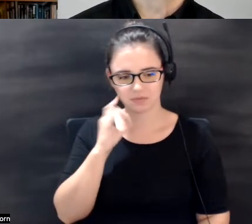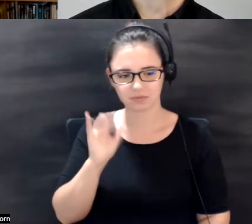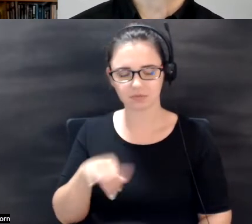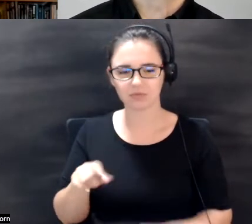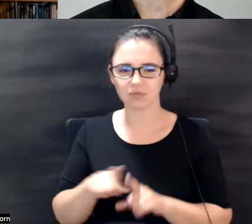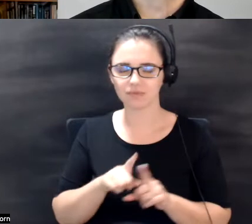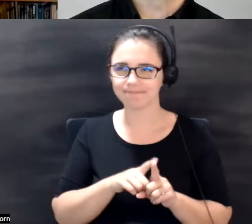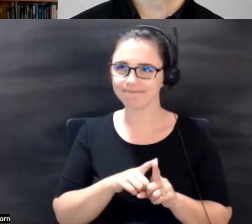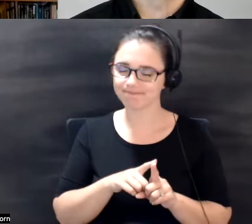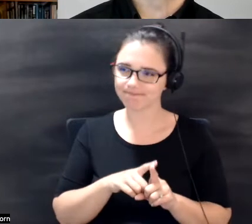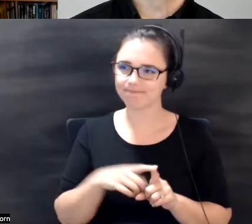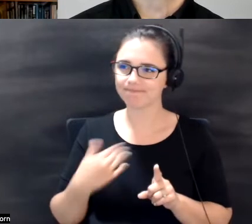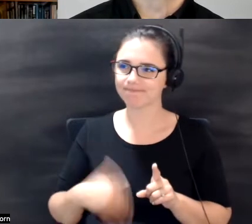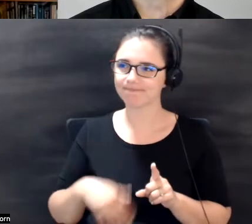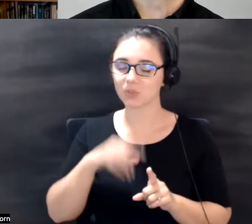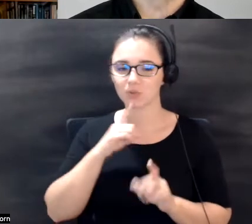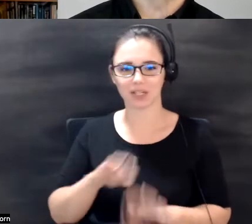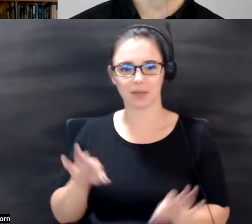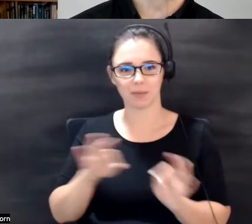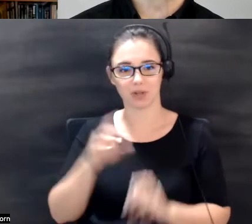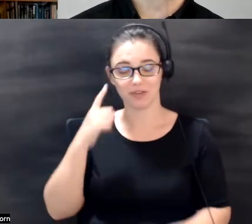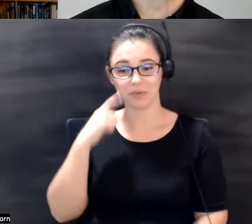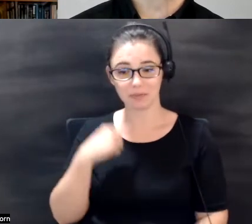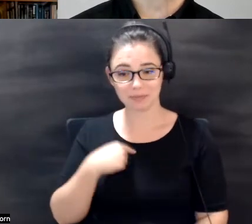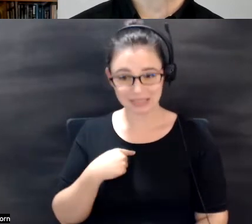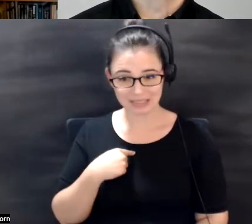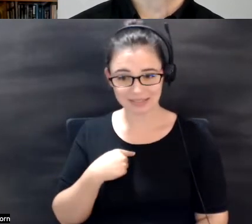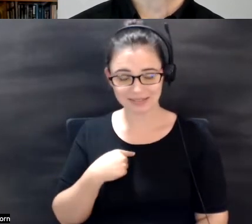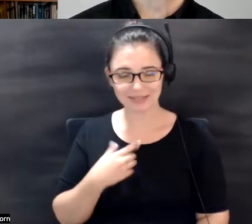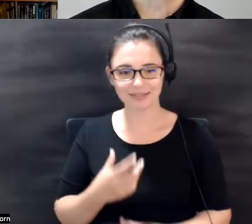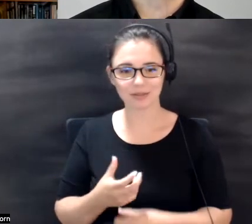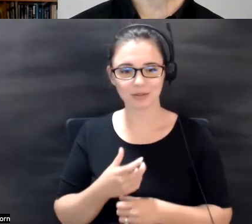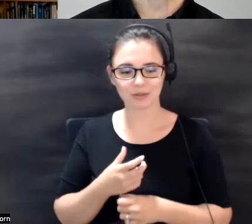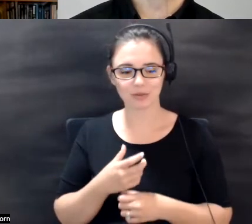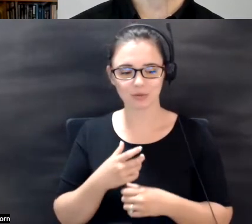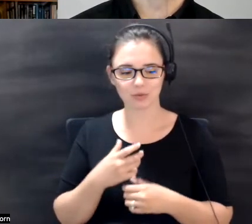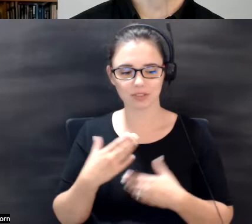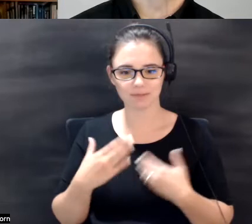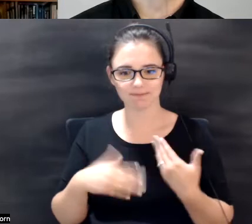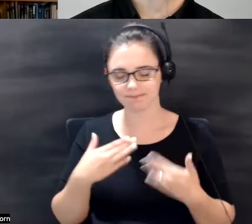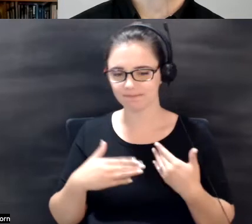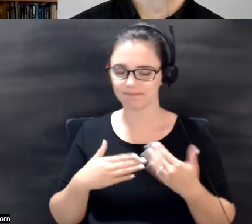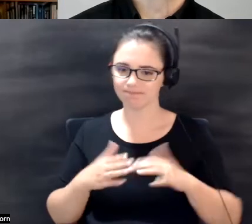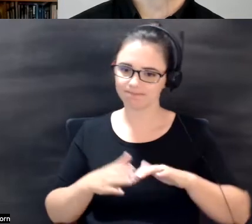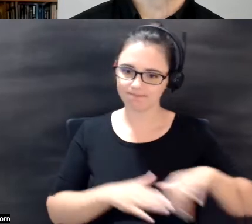it was also really important for me to get past some of my own my own angers